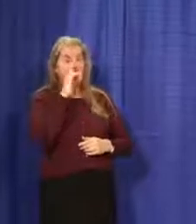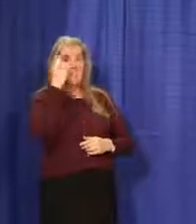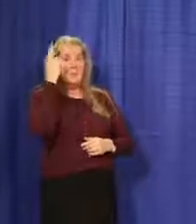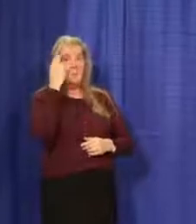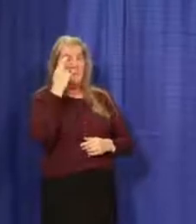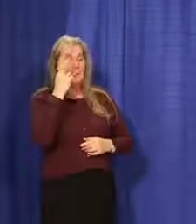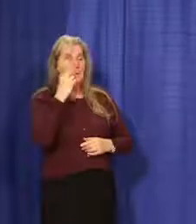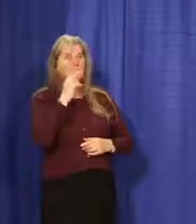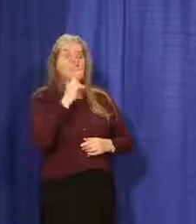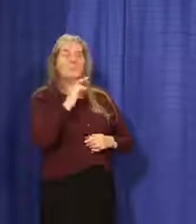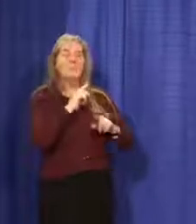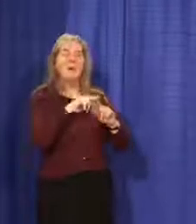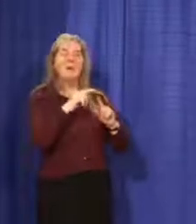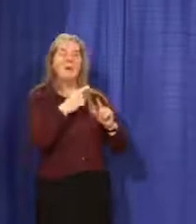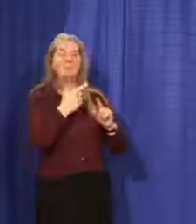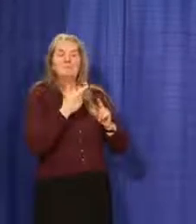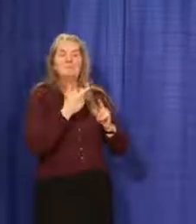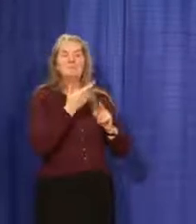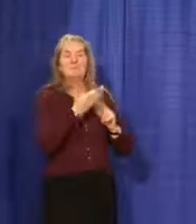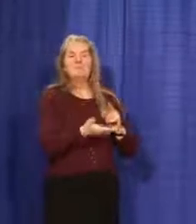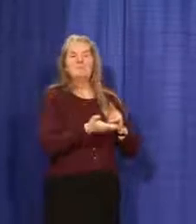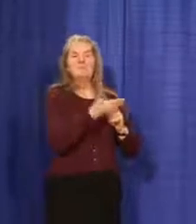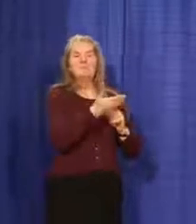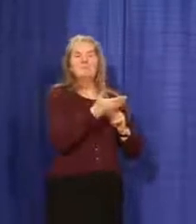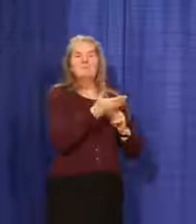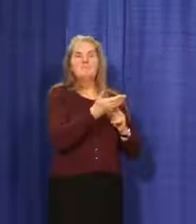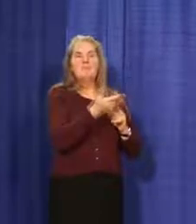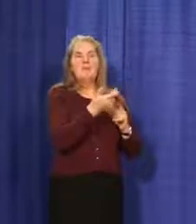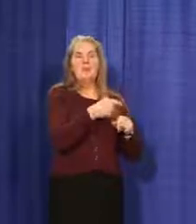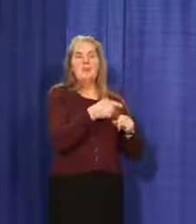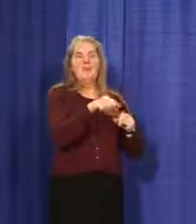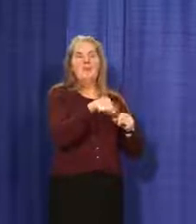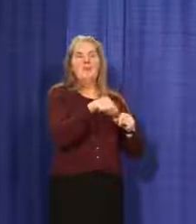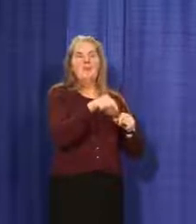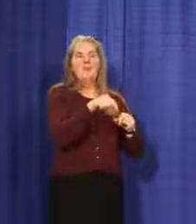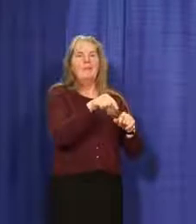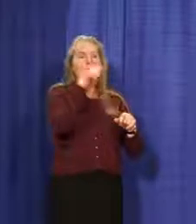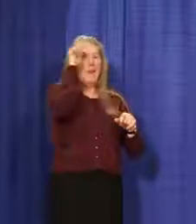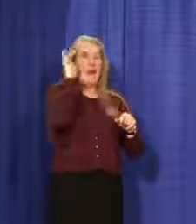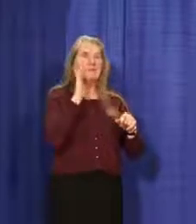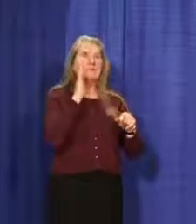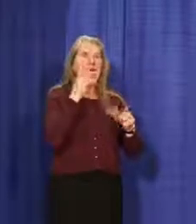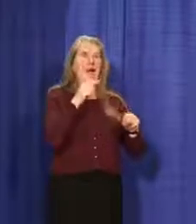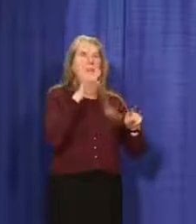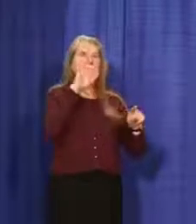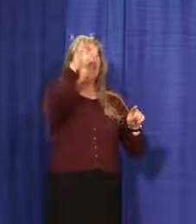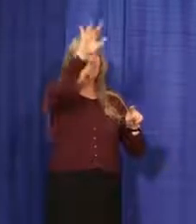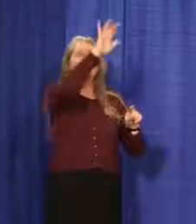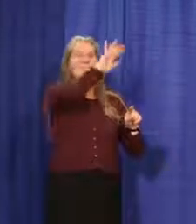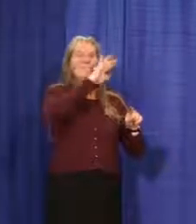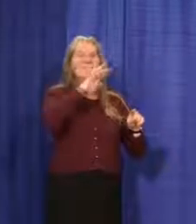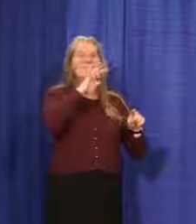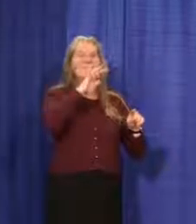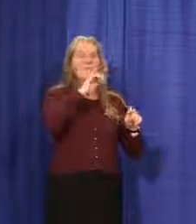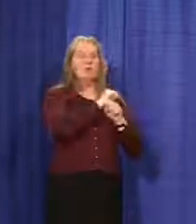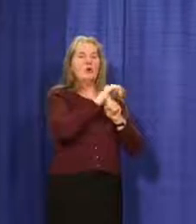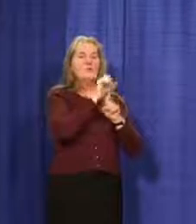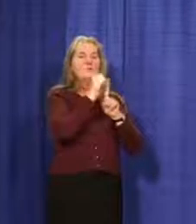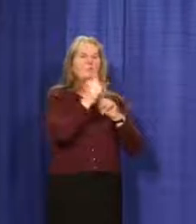I think it has to be considered in the context of what is going on in Alaska, where clearly